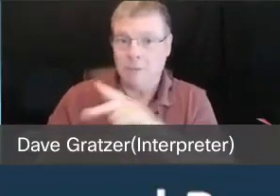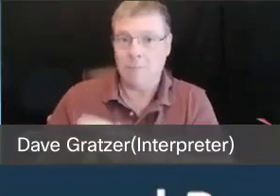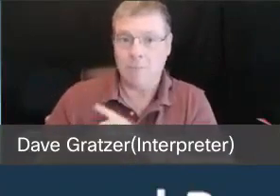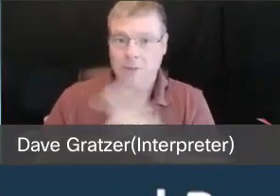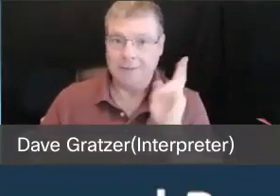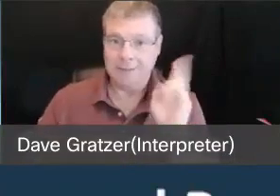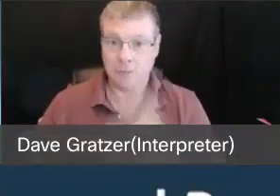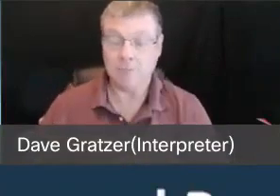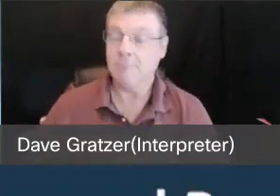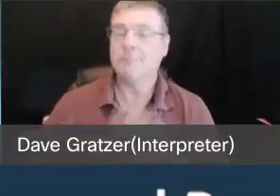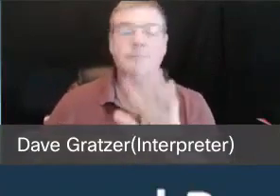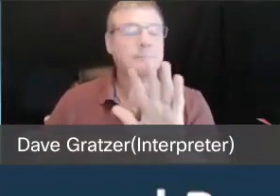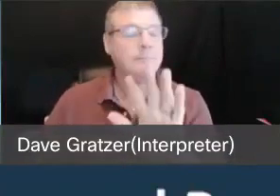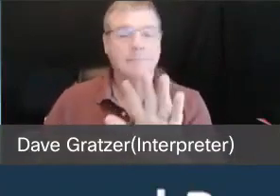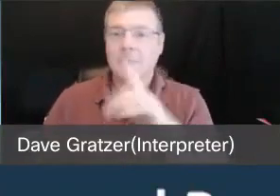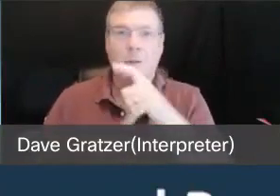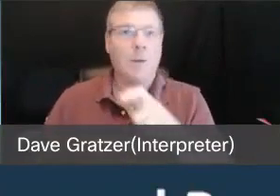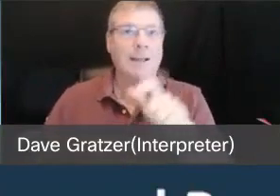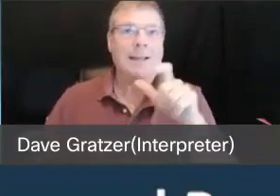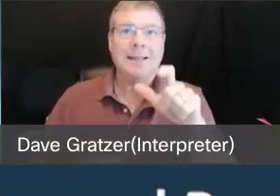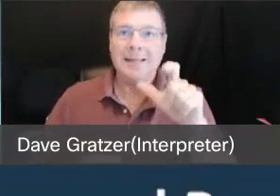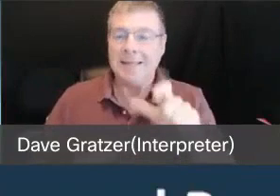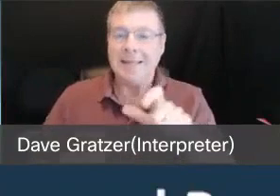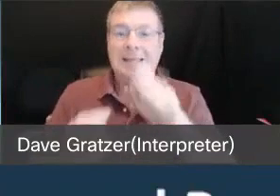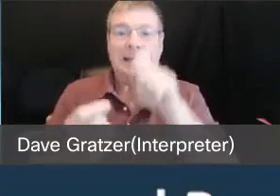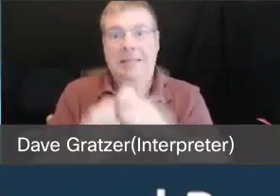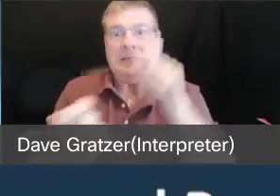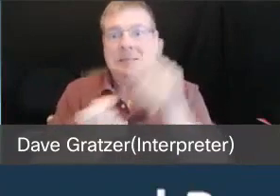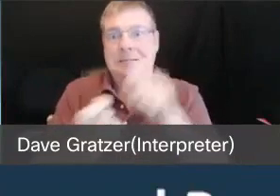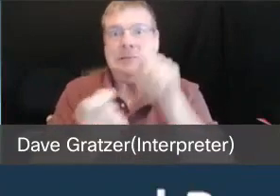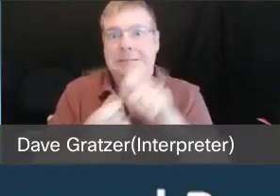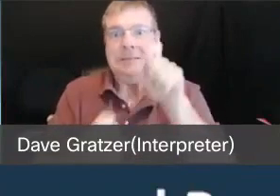You don't necessarily need to tell a novel of the applicant's life story.